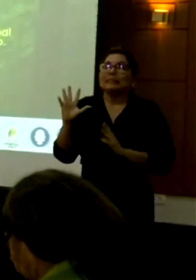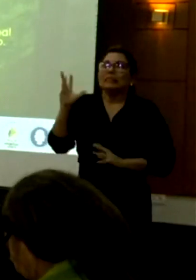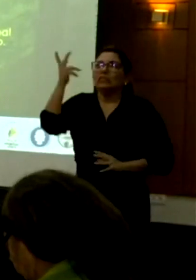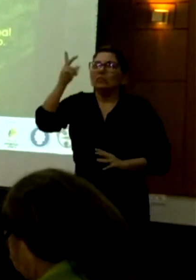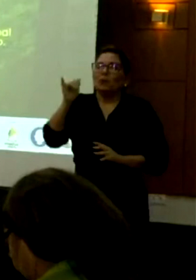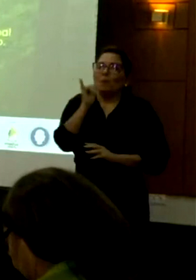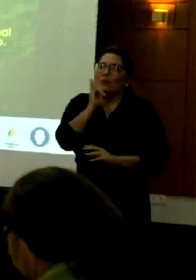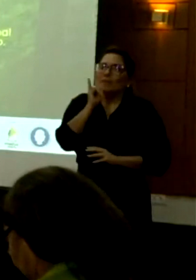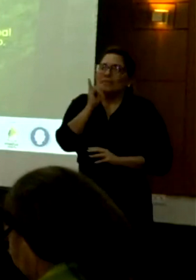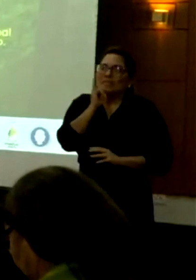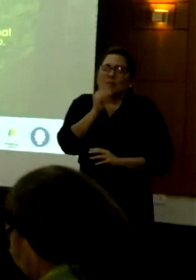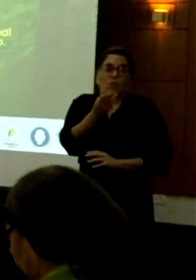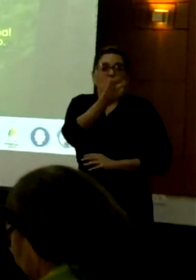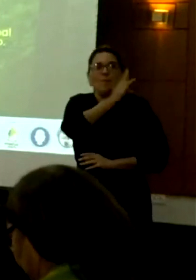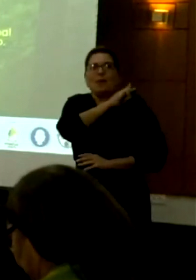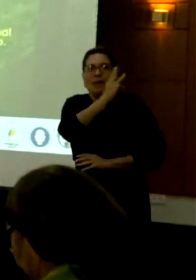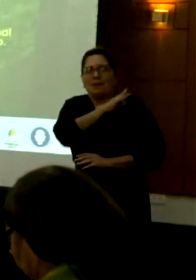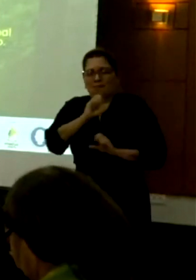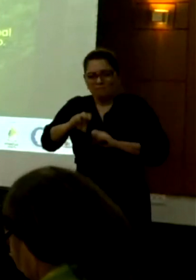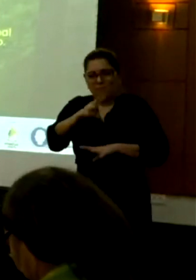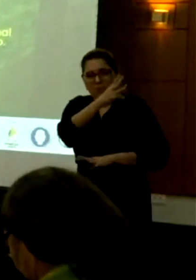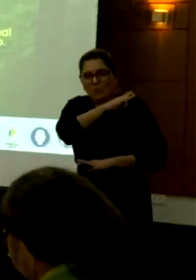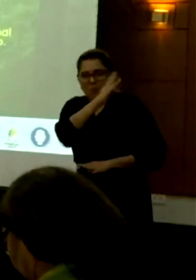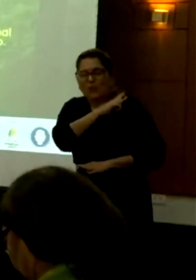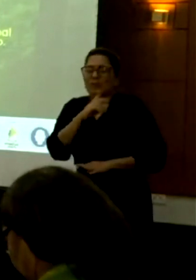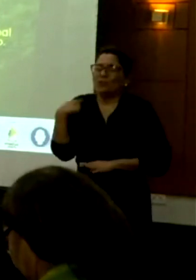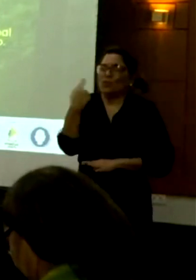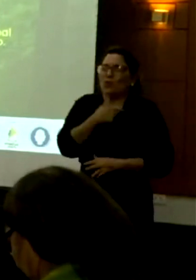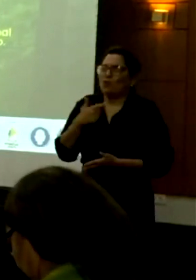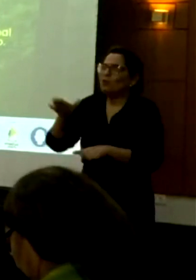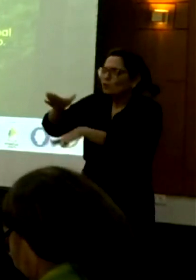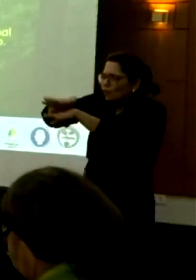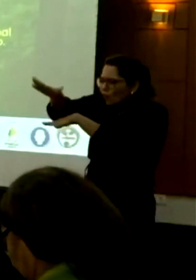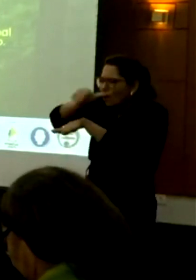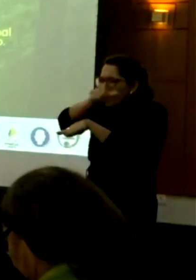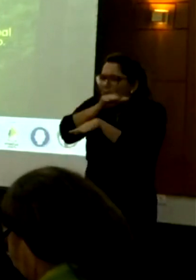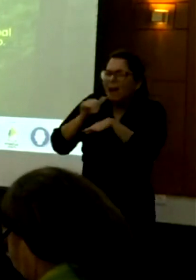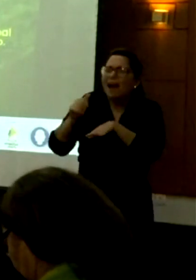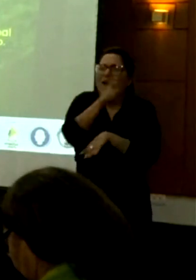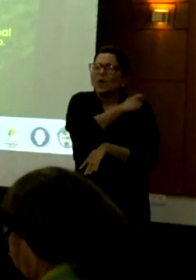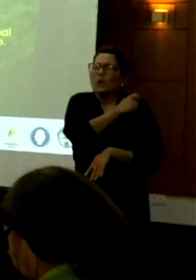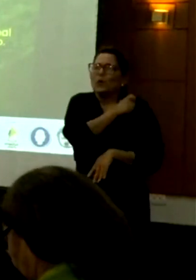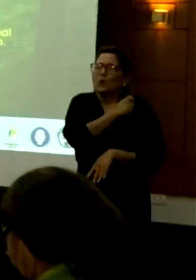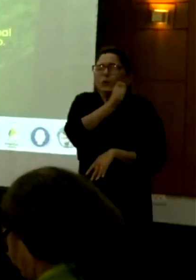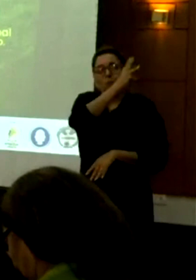so we bring students from public schools to ofa for the laboratory builds for diameter